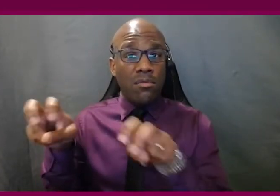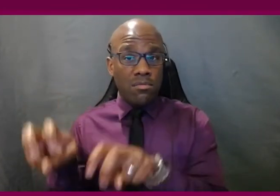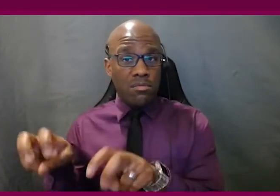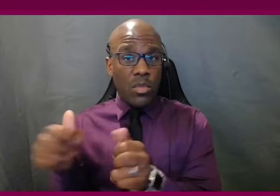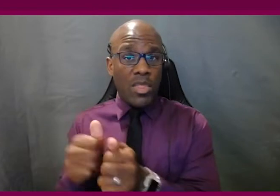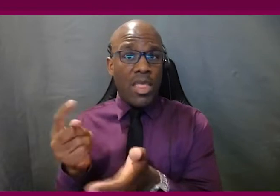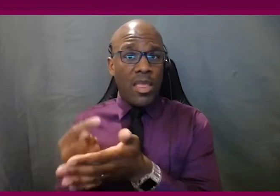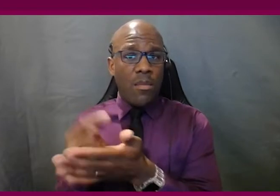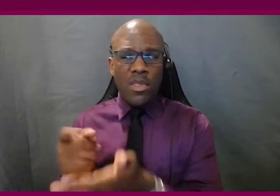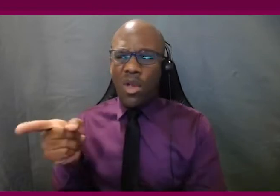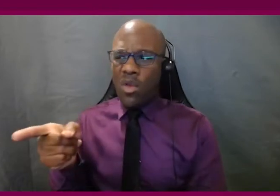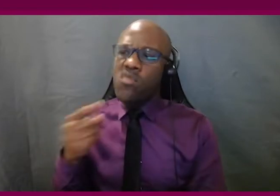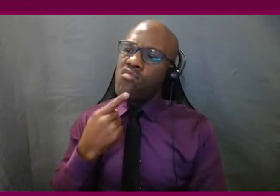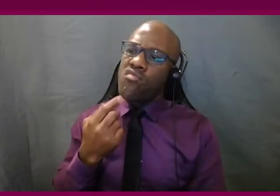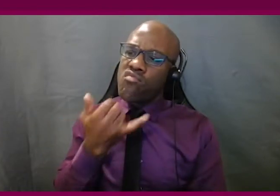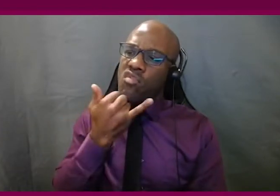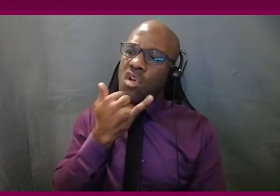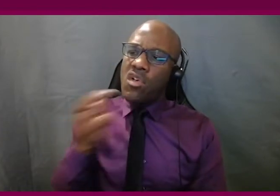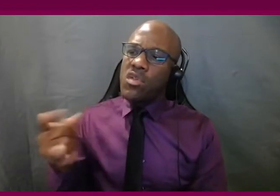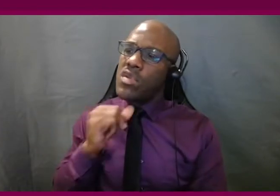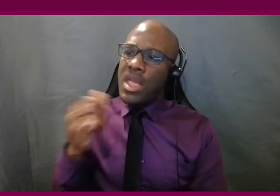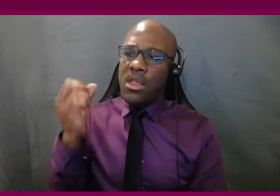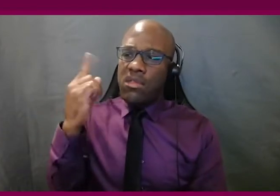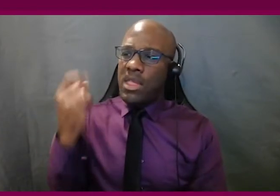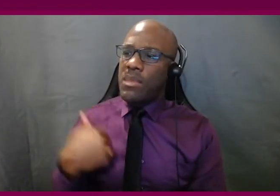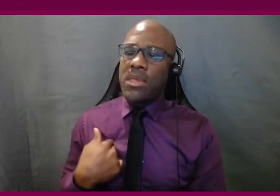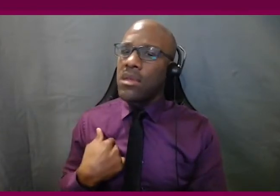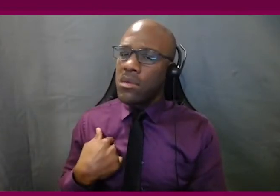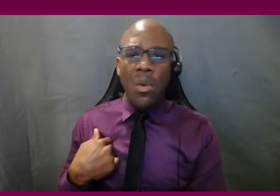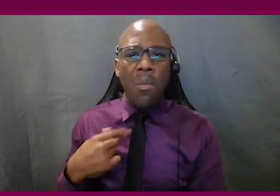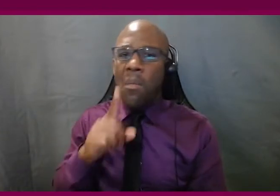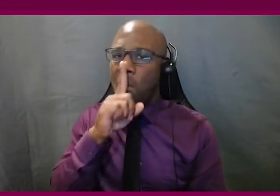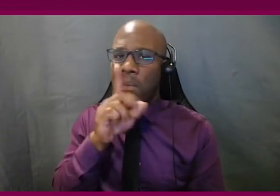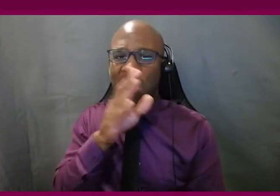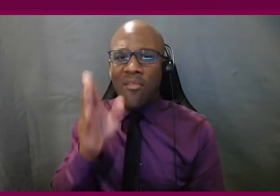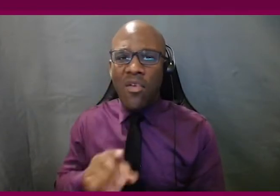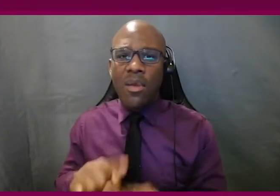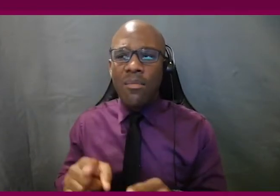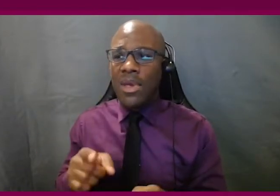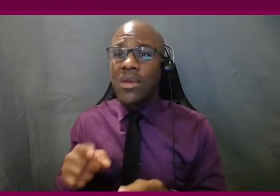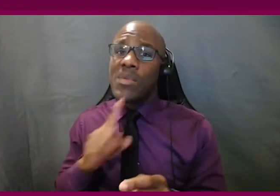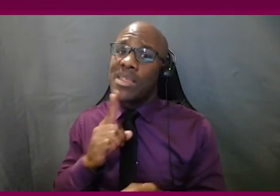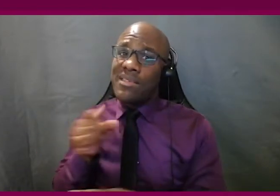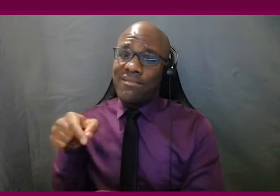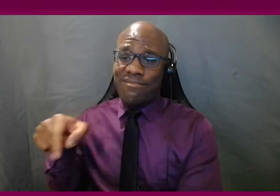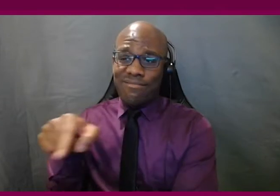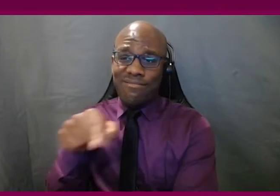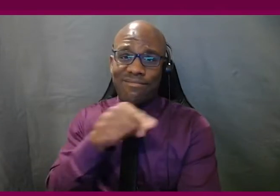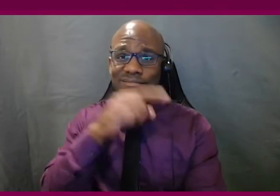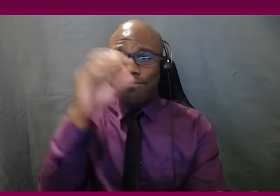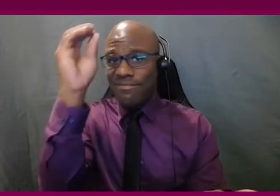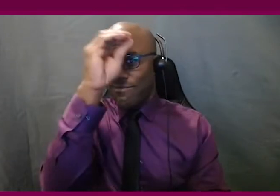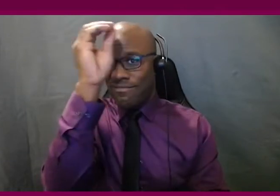and awareness on disability, identity, and issues in the world and specifically speaking in the field of mental health.